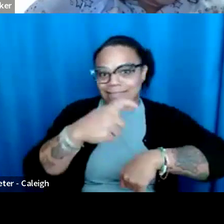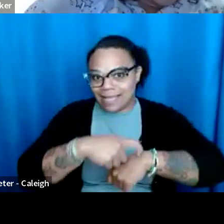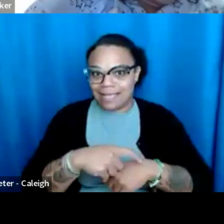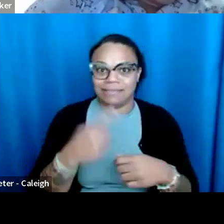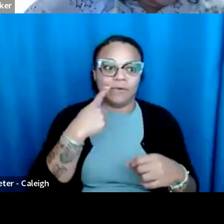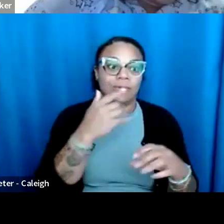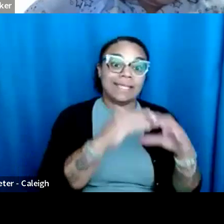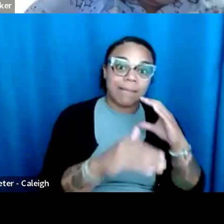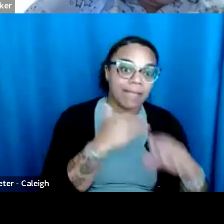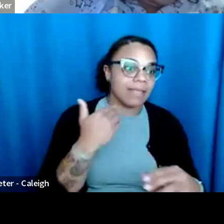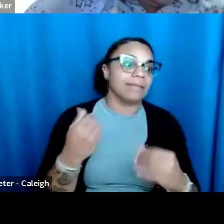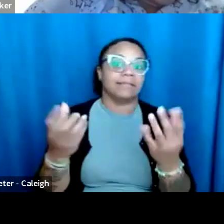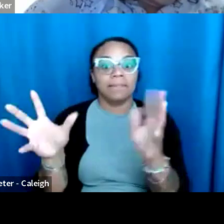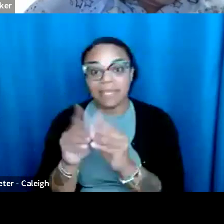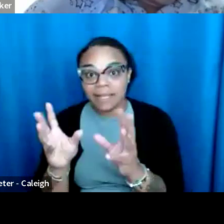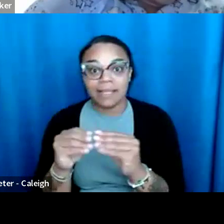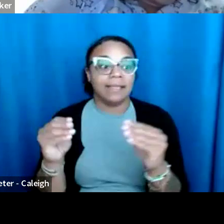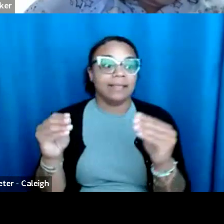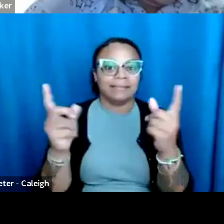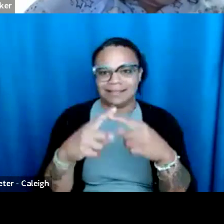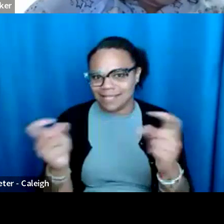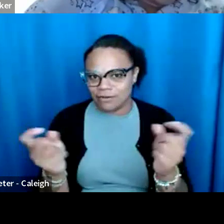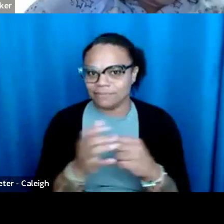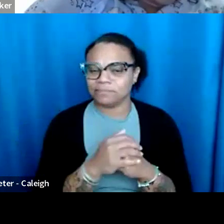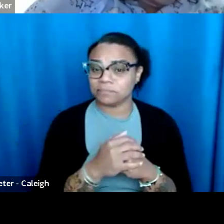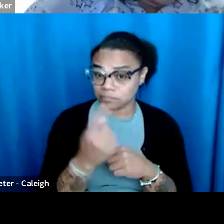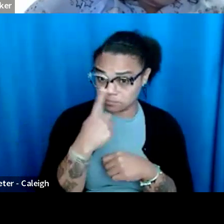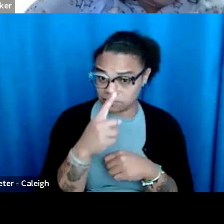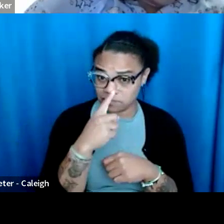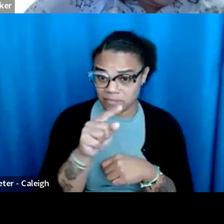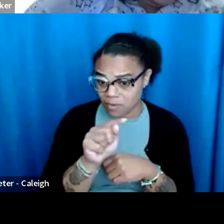So could one of you speak a bit to that?